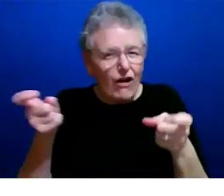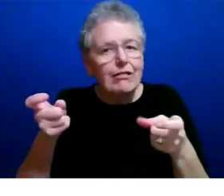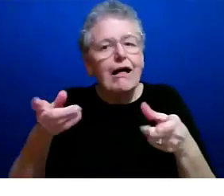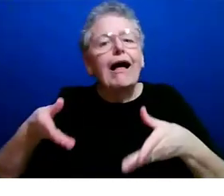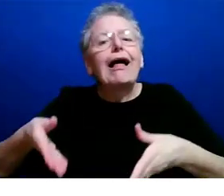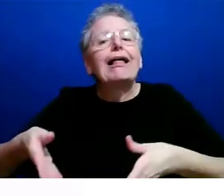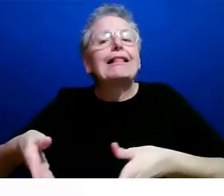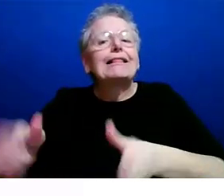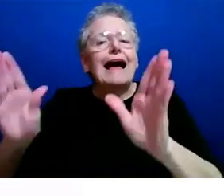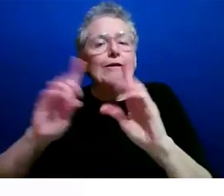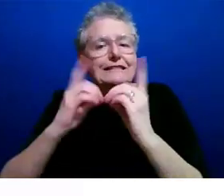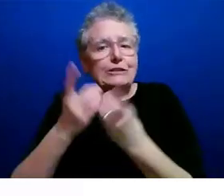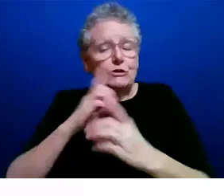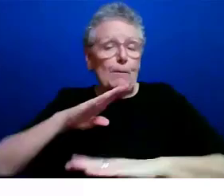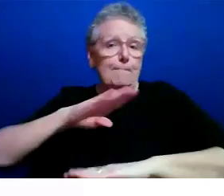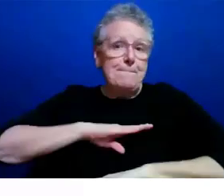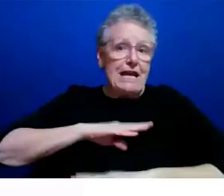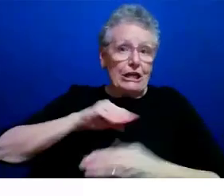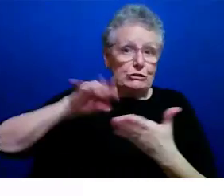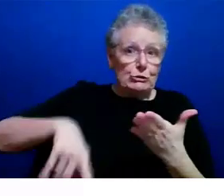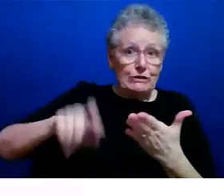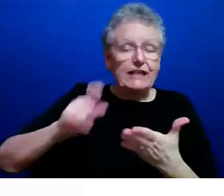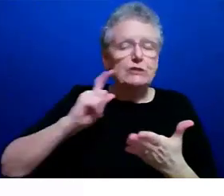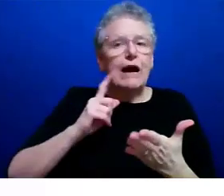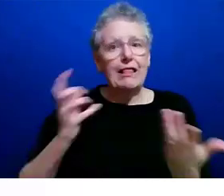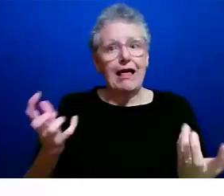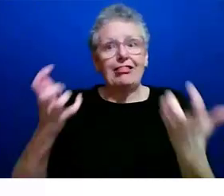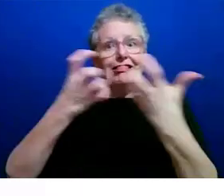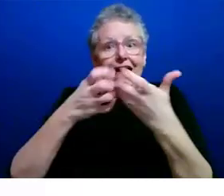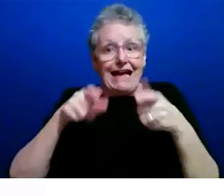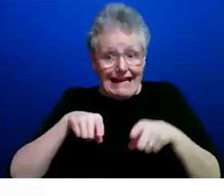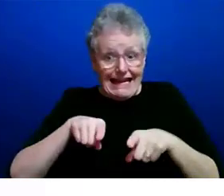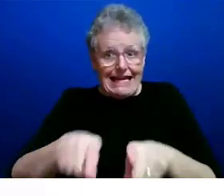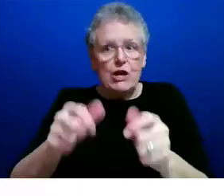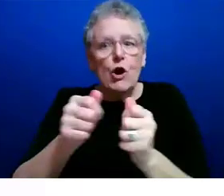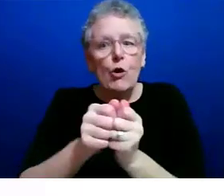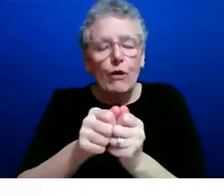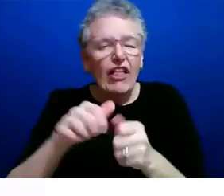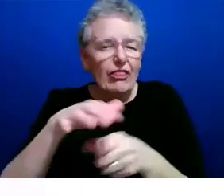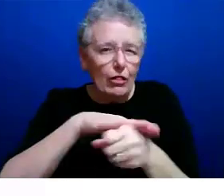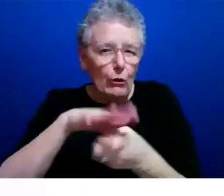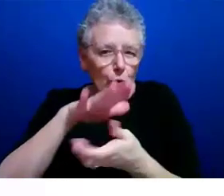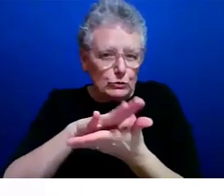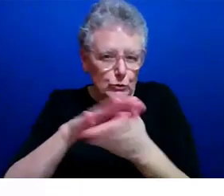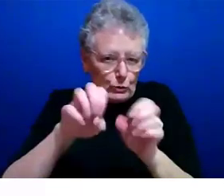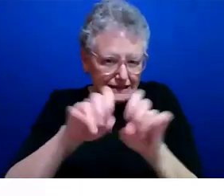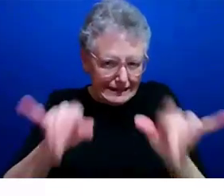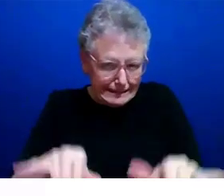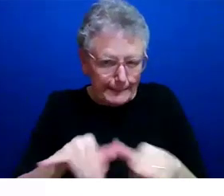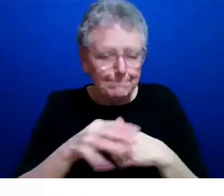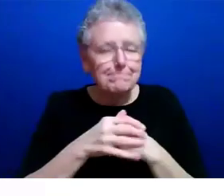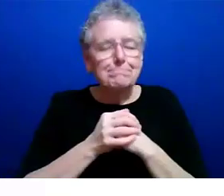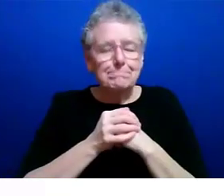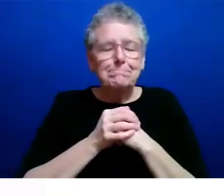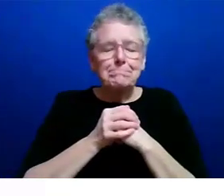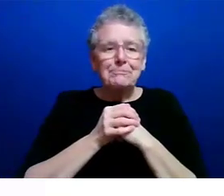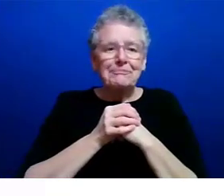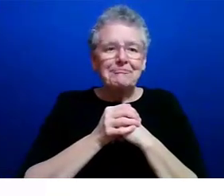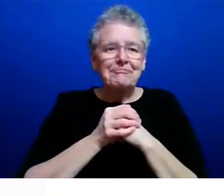while aligning with local systems.